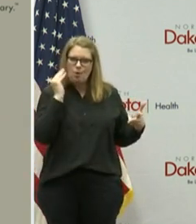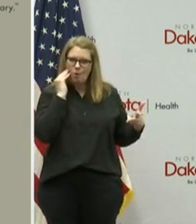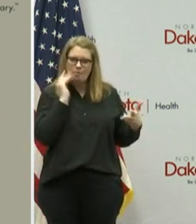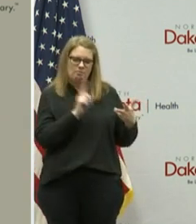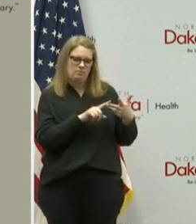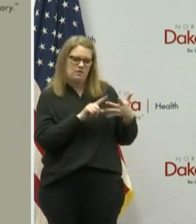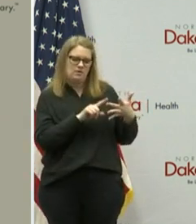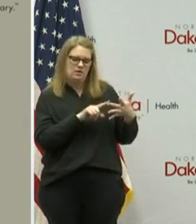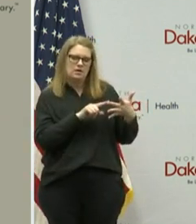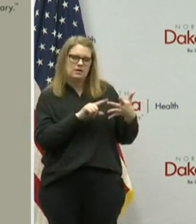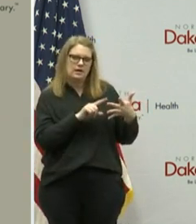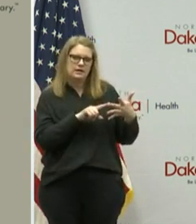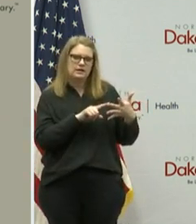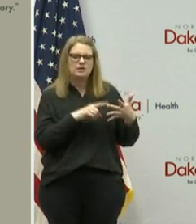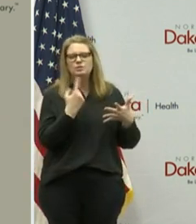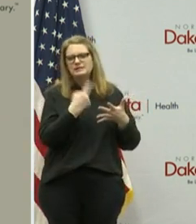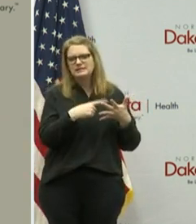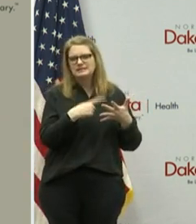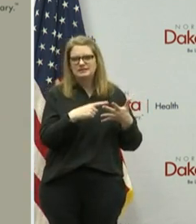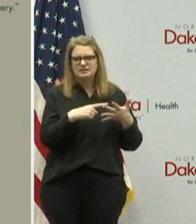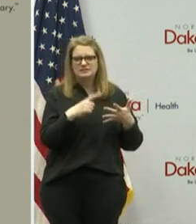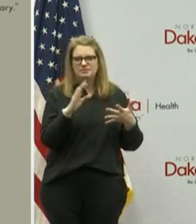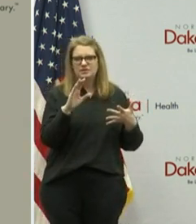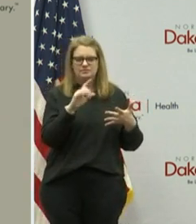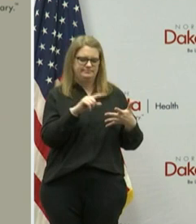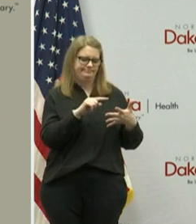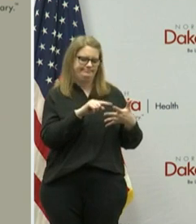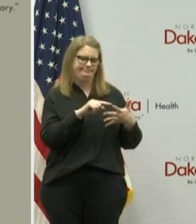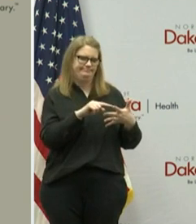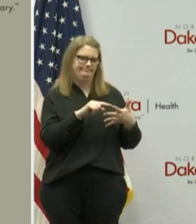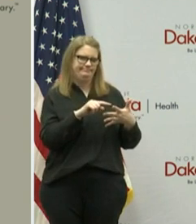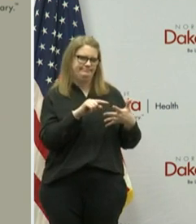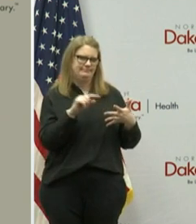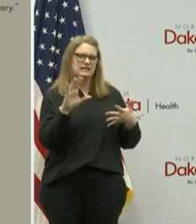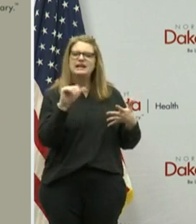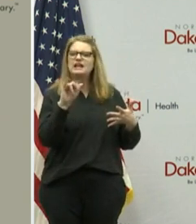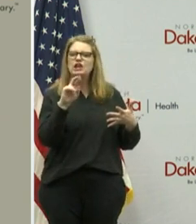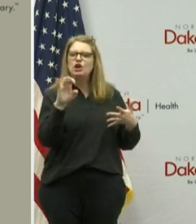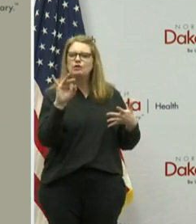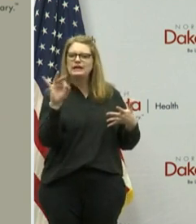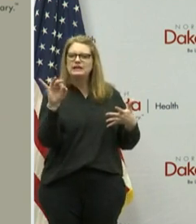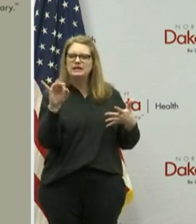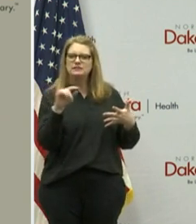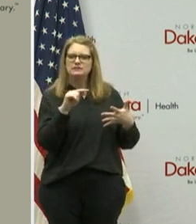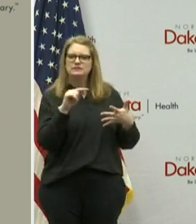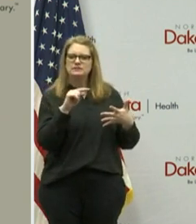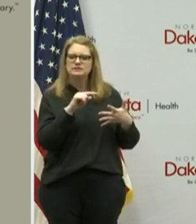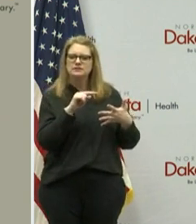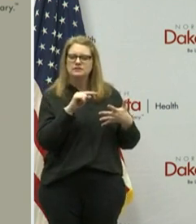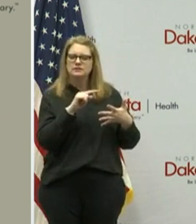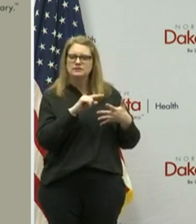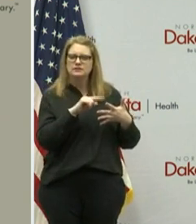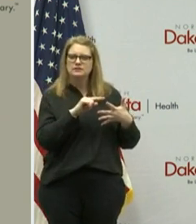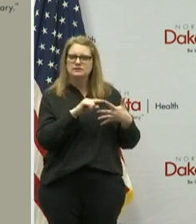TRACING. THE NEXT ITEM IS TARGETED EFFECTIVE QUARANTINE.